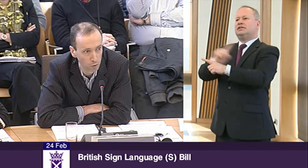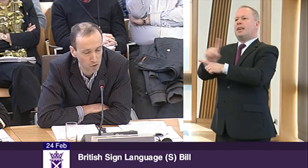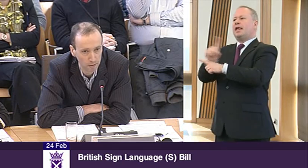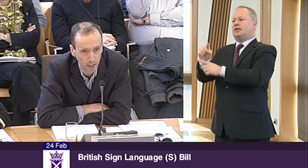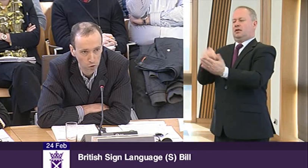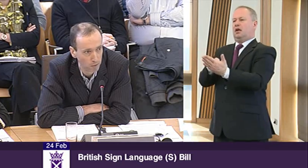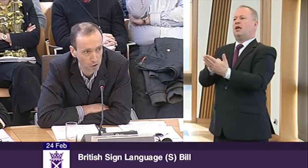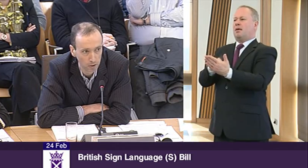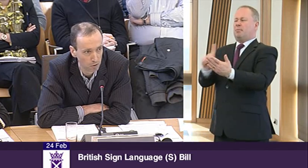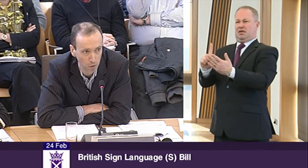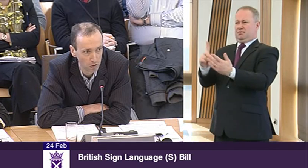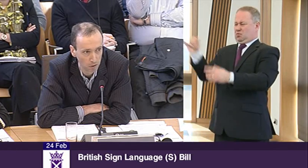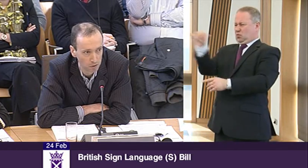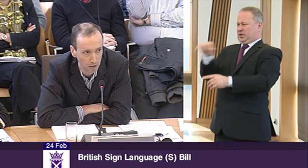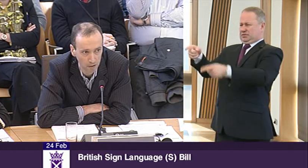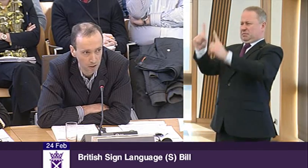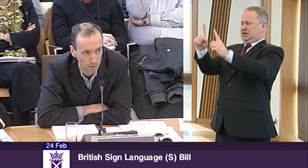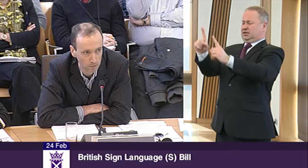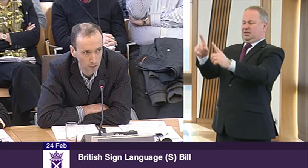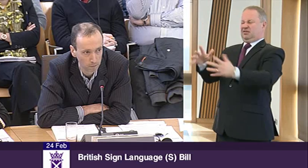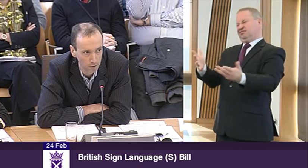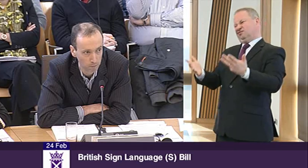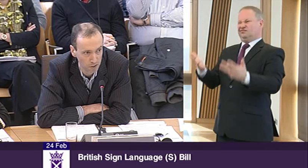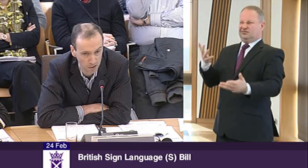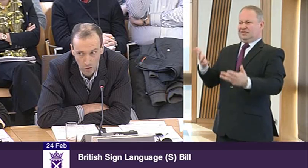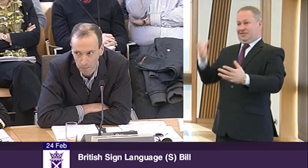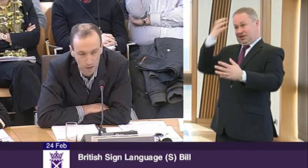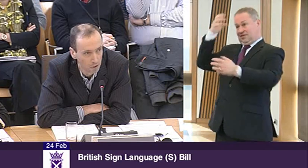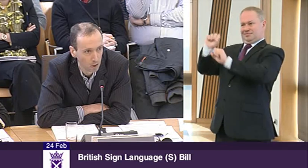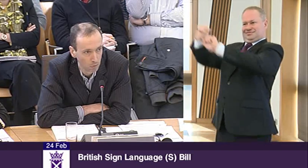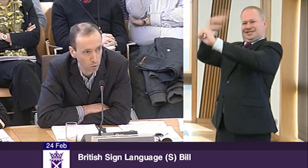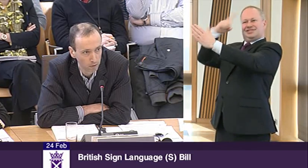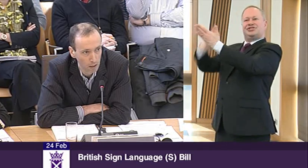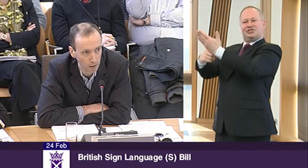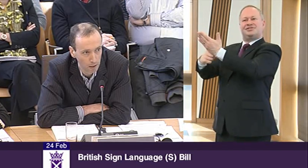is of interest to us, but the actual ministerial responsibility is for Government to decide—albeit